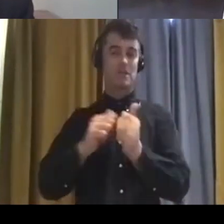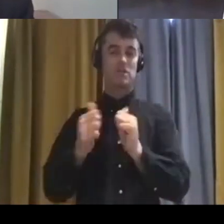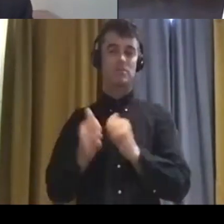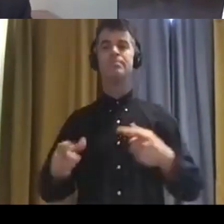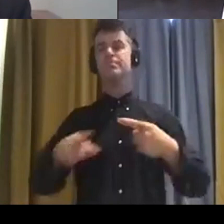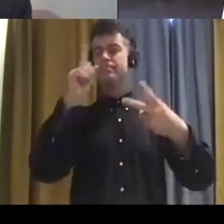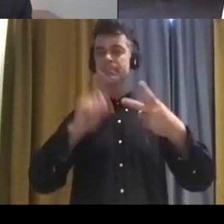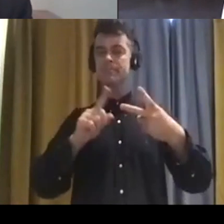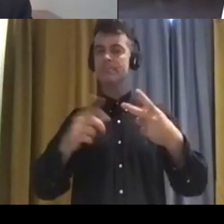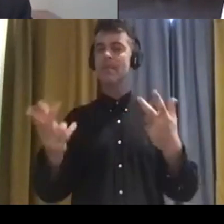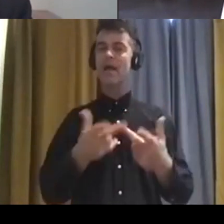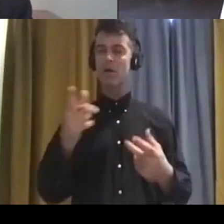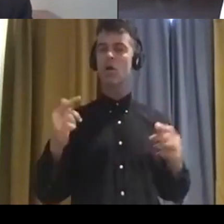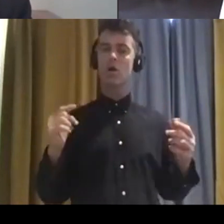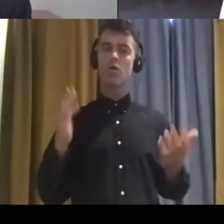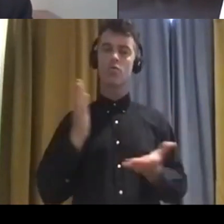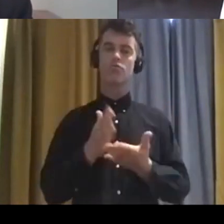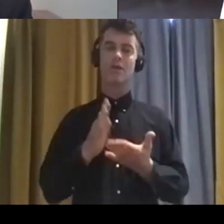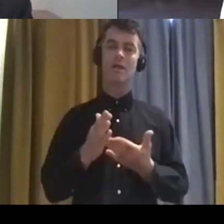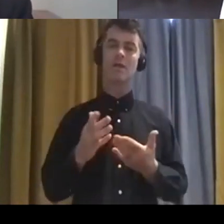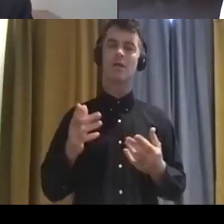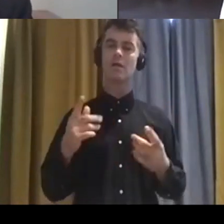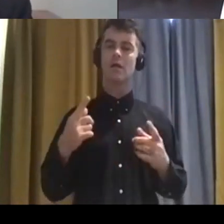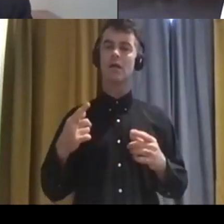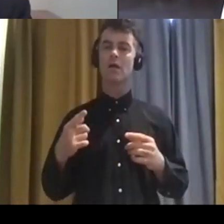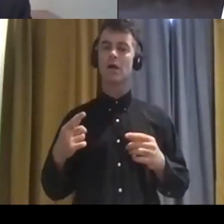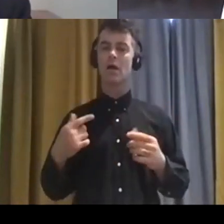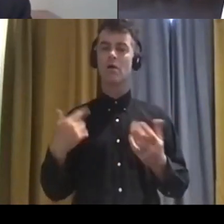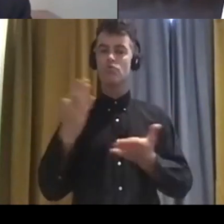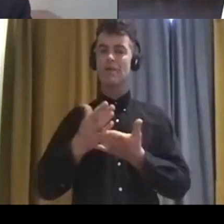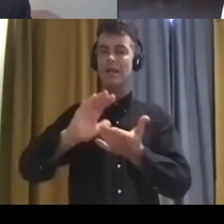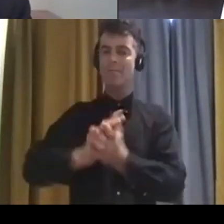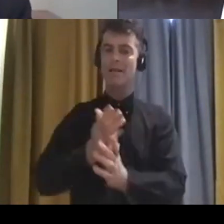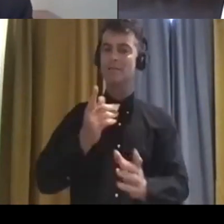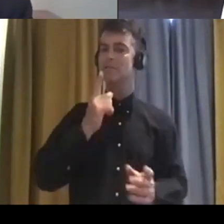I'd say is a really was a focus and I'm really pleased to say something we're driving under